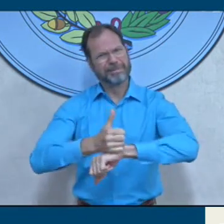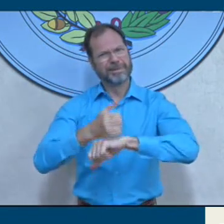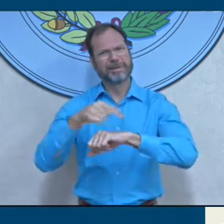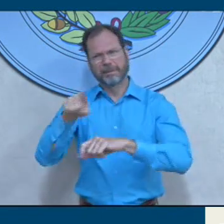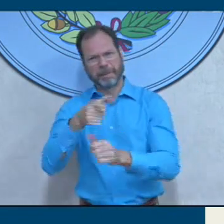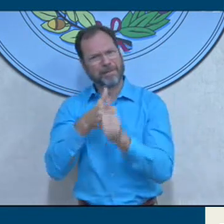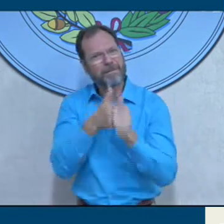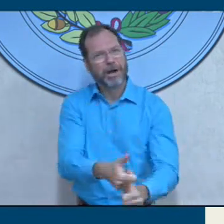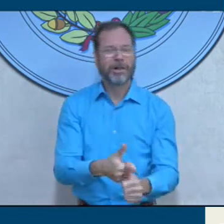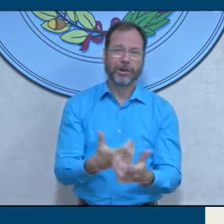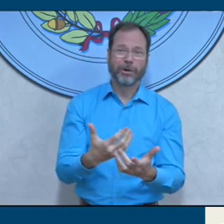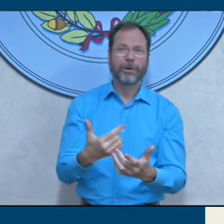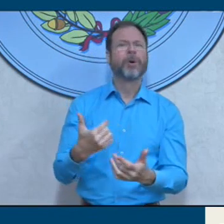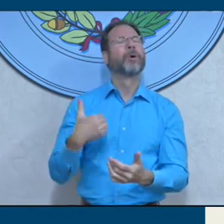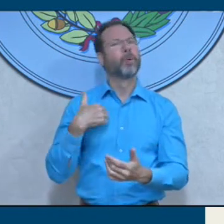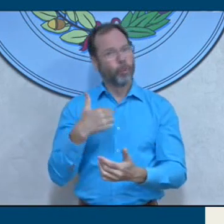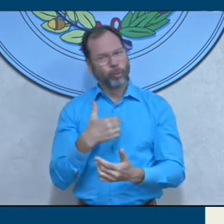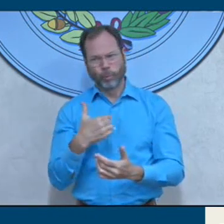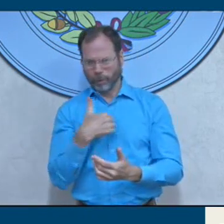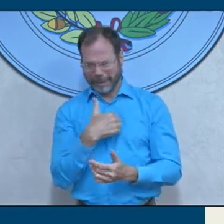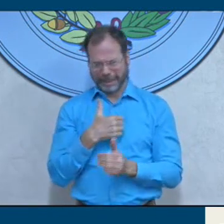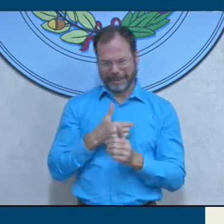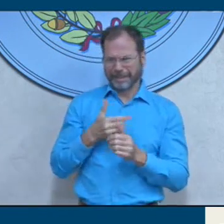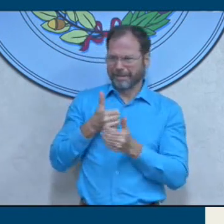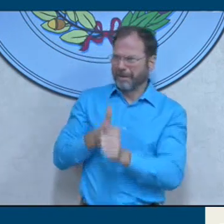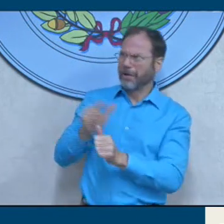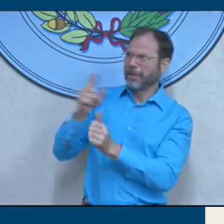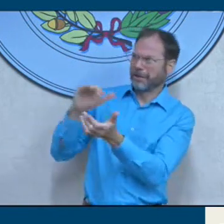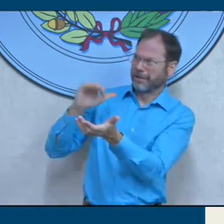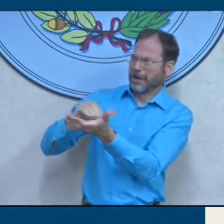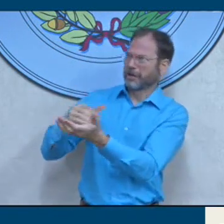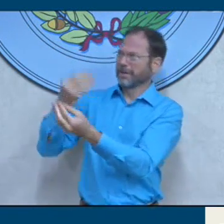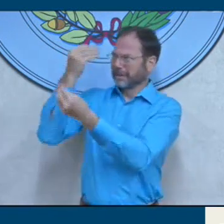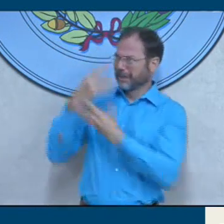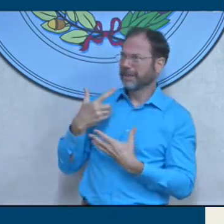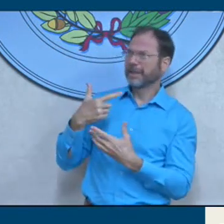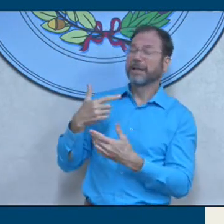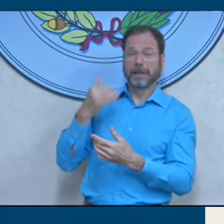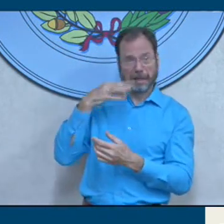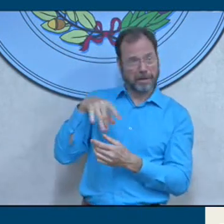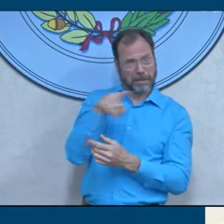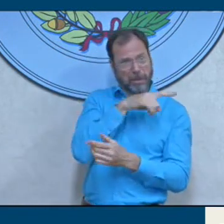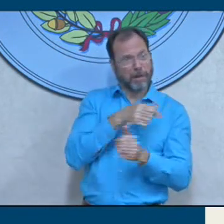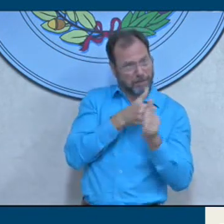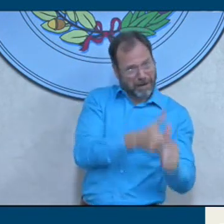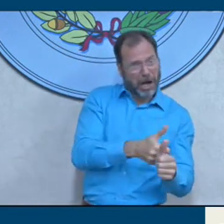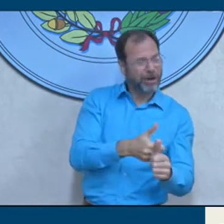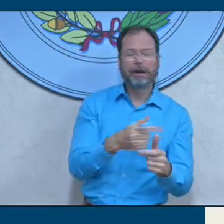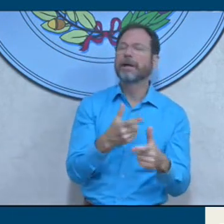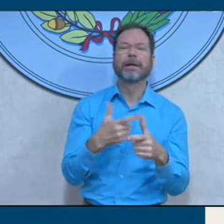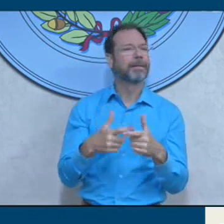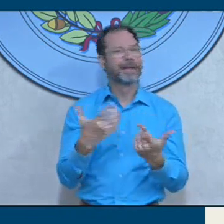MAKE SURE THAT ALL OF THESE BUSINESSES ARE FOLLOWING THE PROTOCOLS AND STANDARDS THAT HAVE BEEN ESTABLISHED FOR THEM TO FOLLOW. STANDARDS THAT WERE